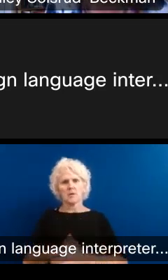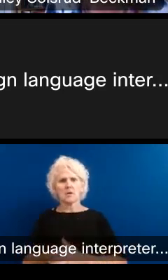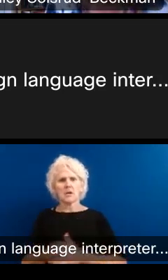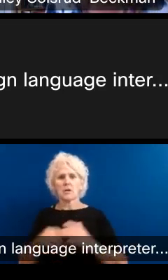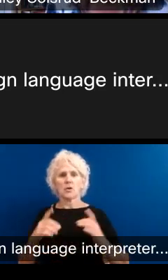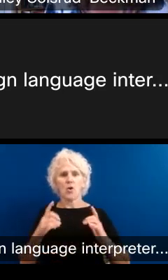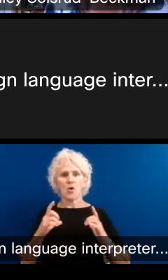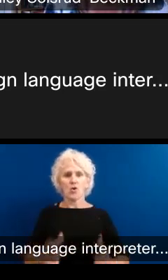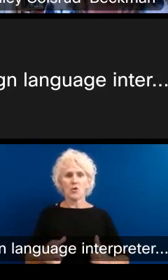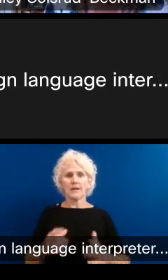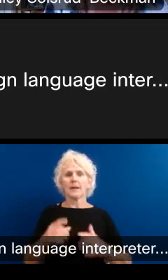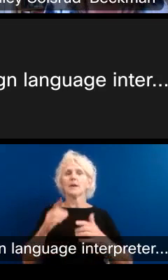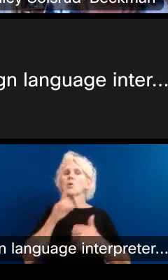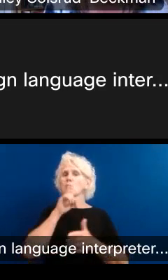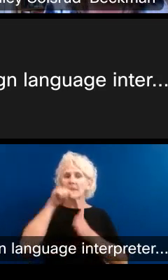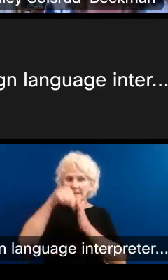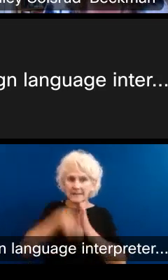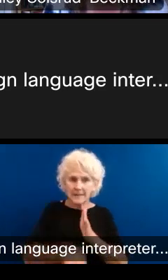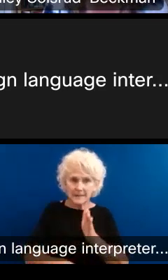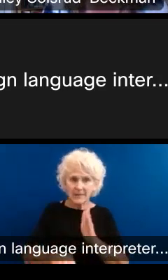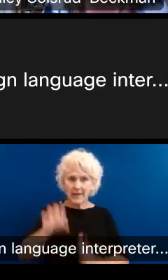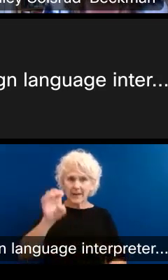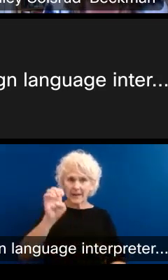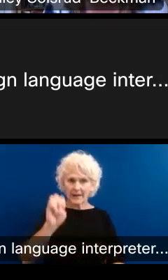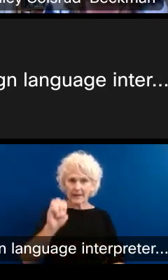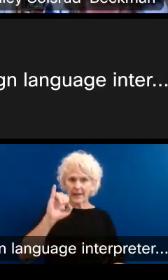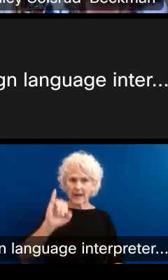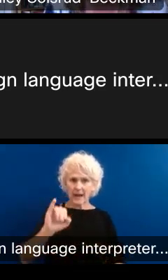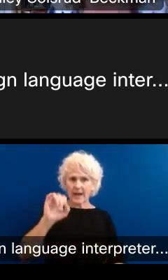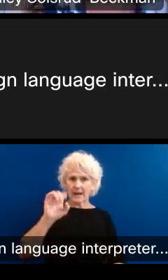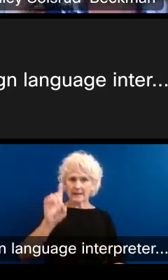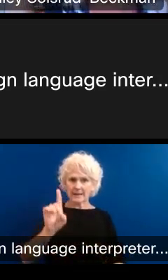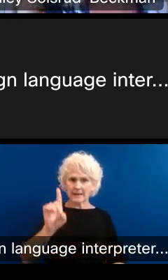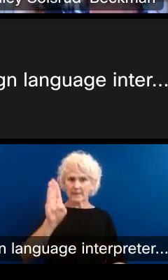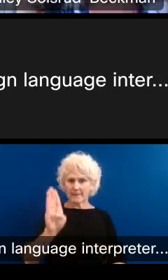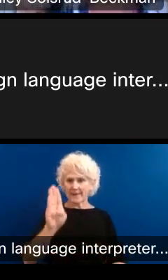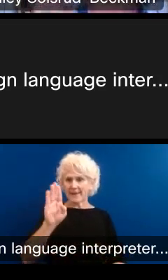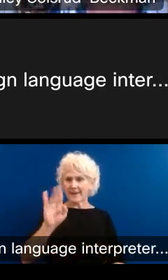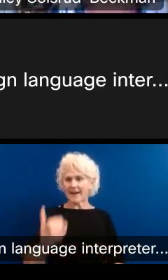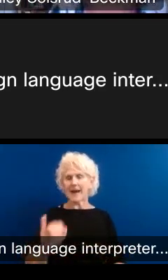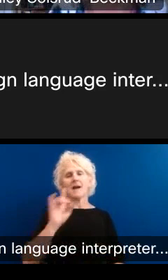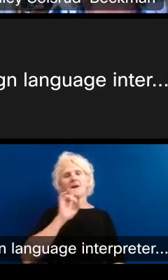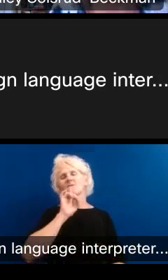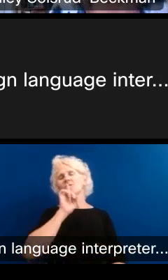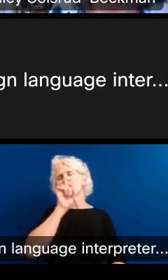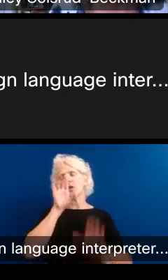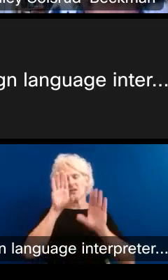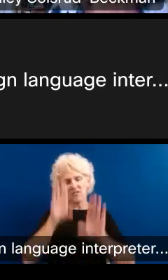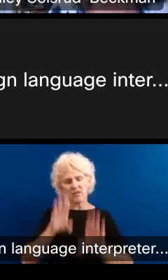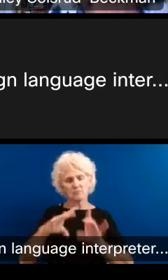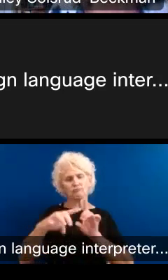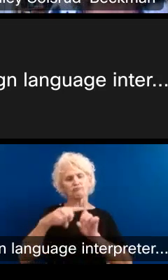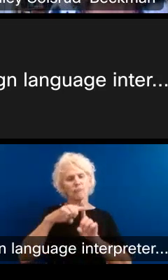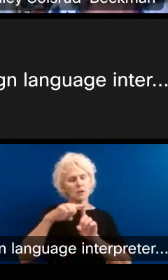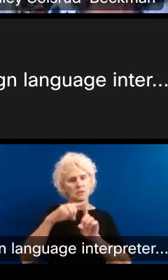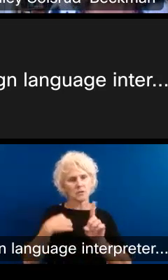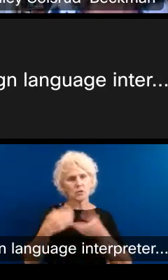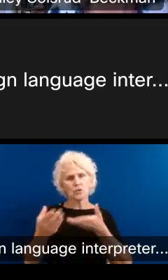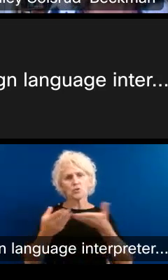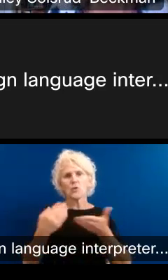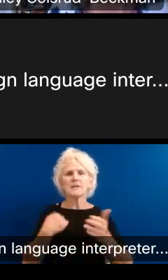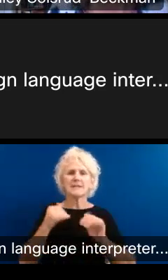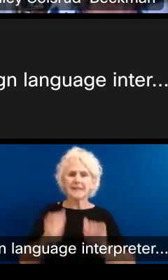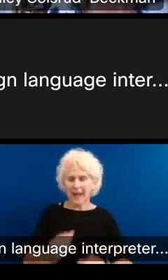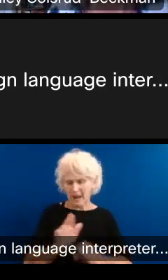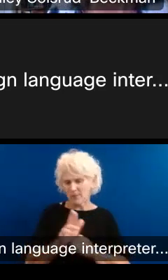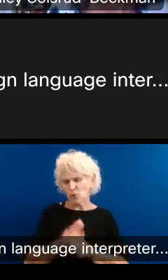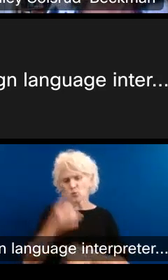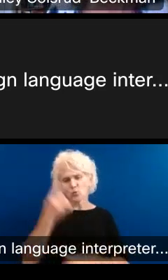and Behavioral Intervention is a very fantastic proactive service that can be used for children,